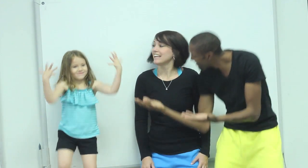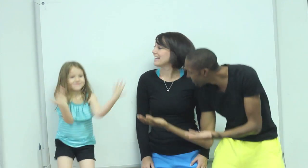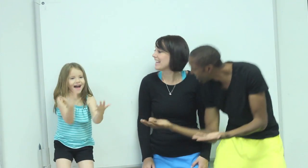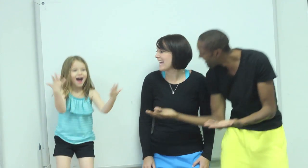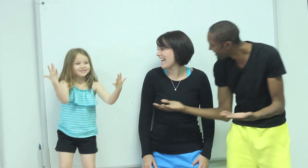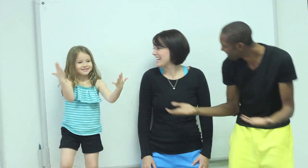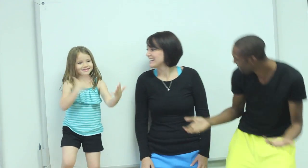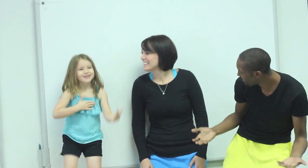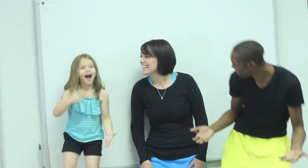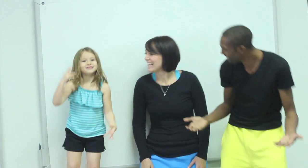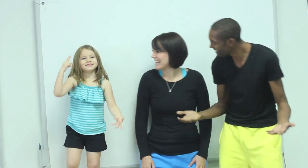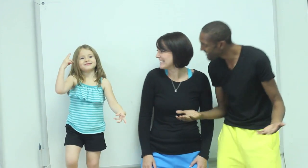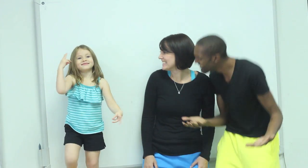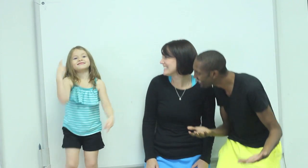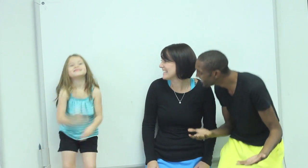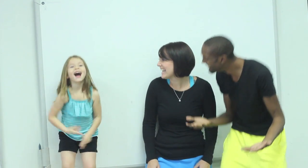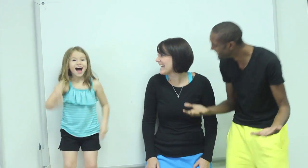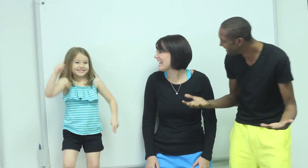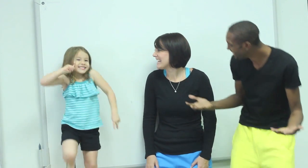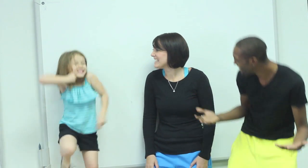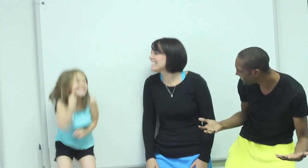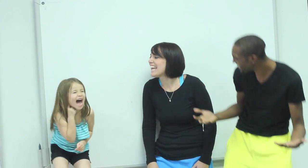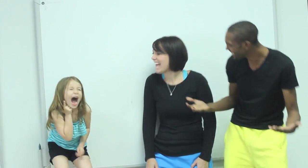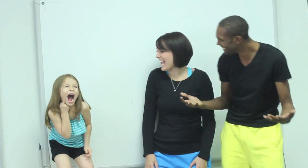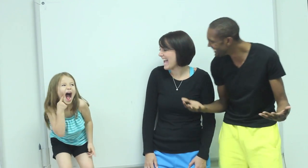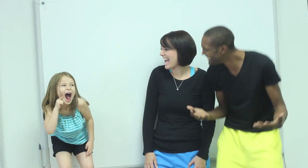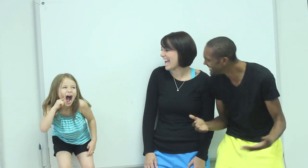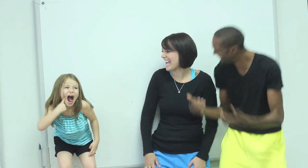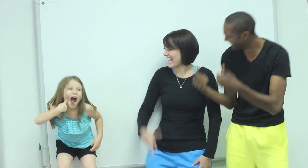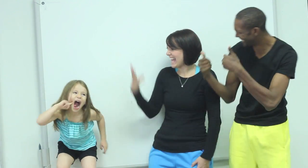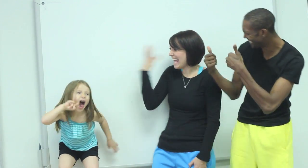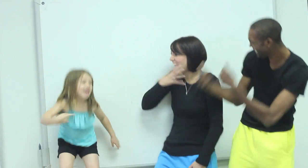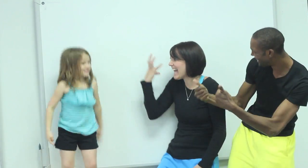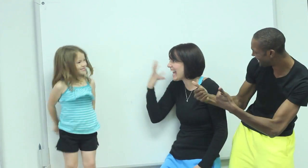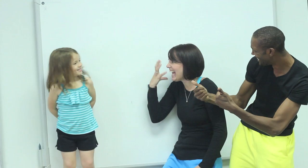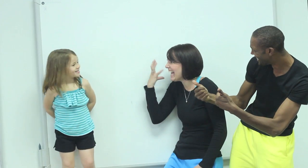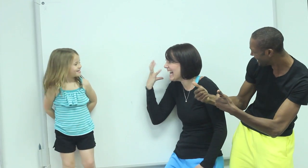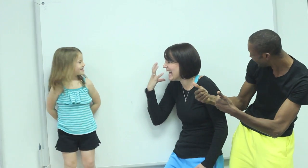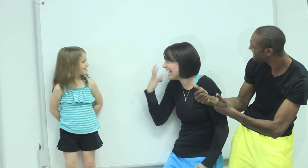What's my name? Shaylee! Whoa! Good Job!